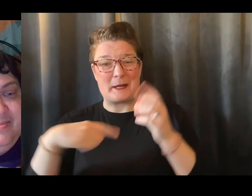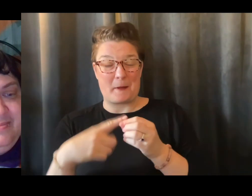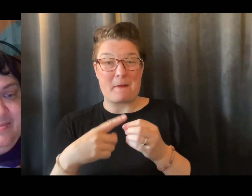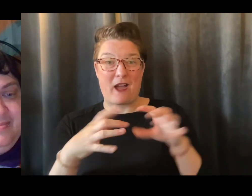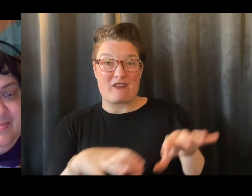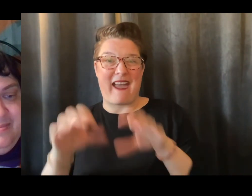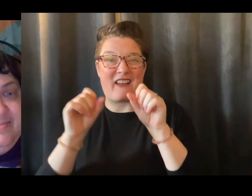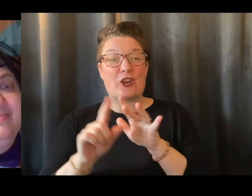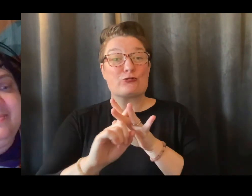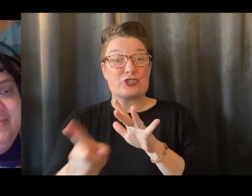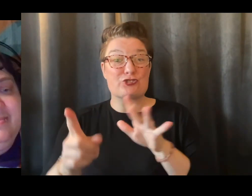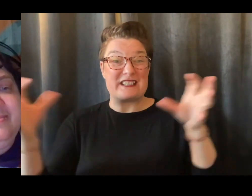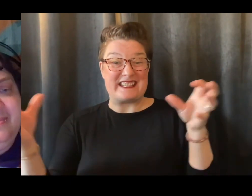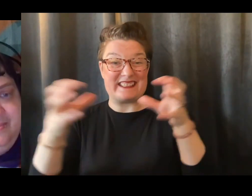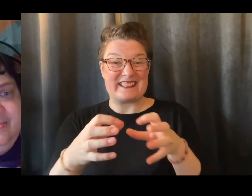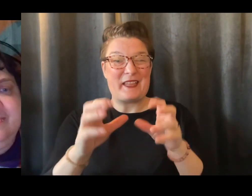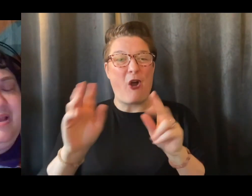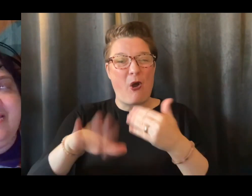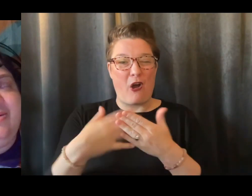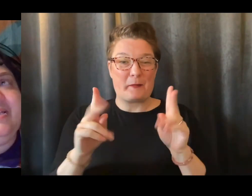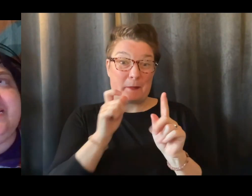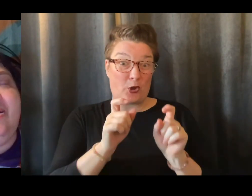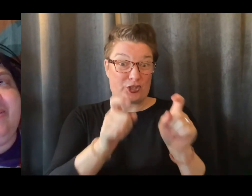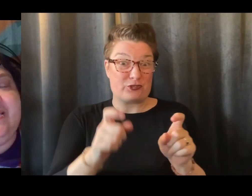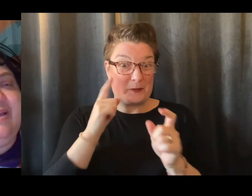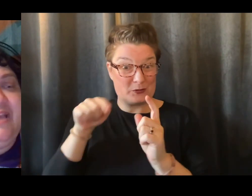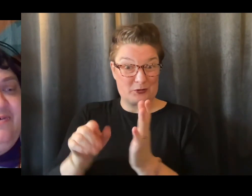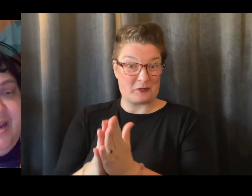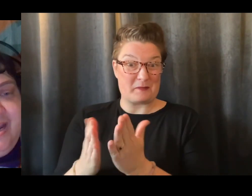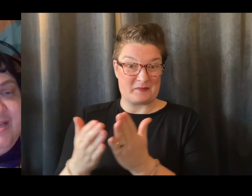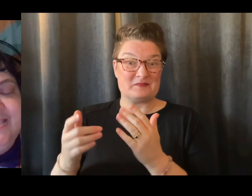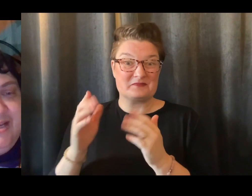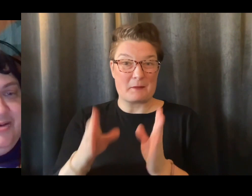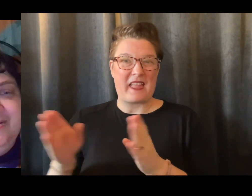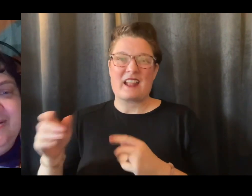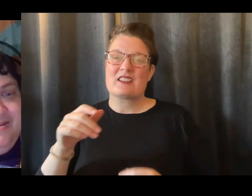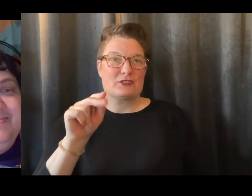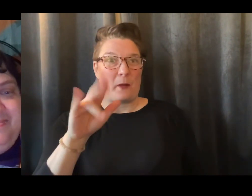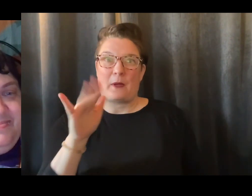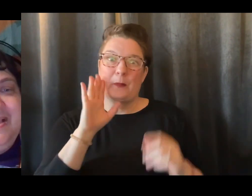Nomy: Oh my God, that would be so amazing. We have to get funding so...someday. Rebekah: Wouldn't that be amazing?